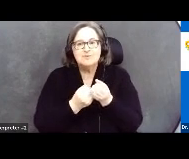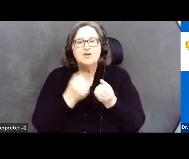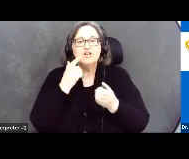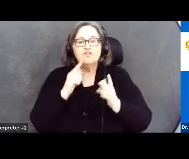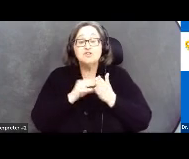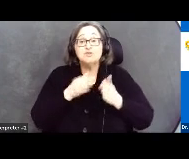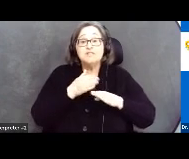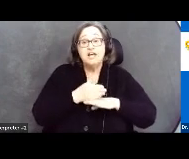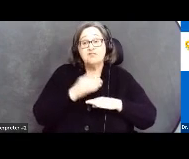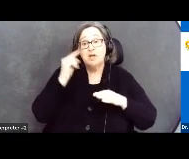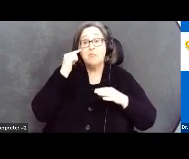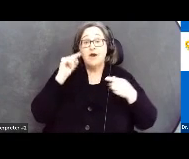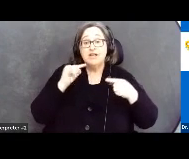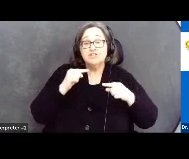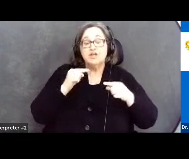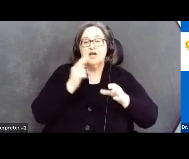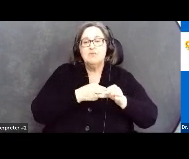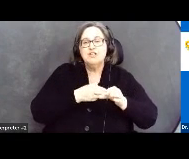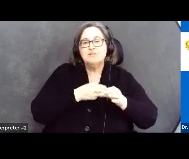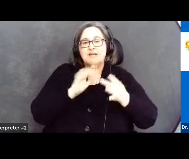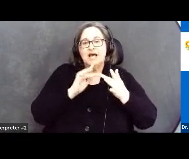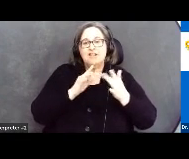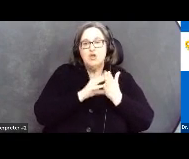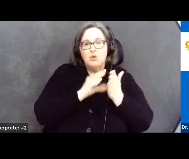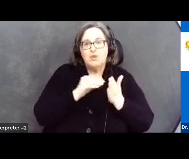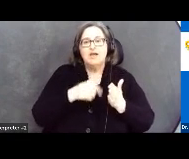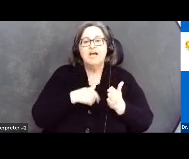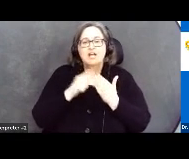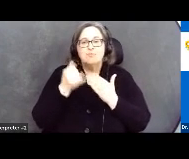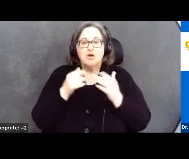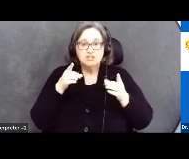injury who are participating in John loon learning. I am the project director for